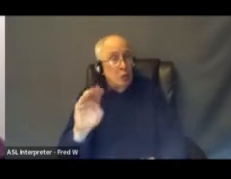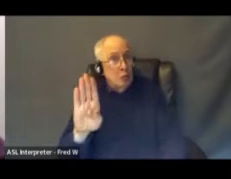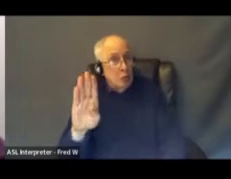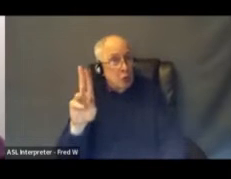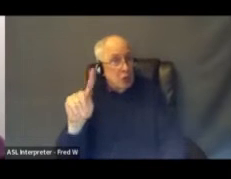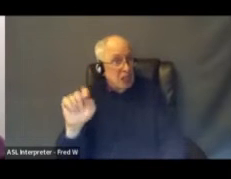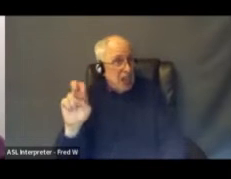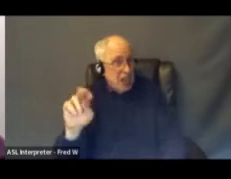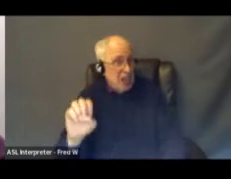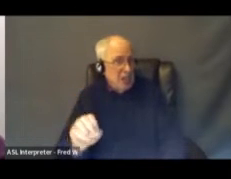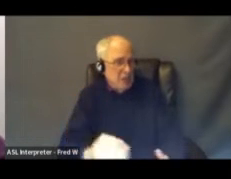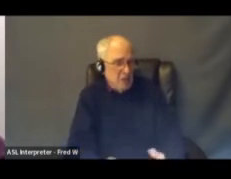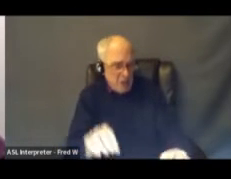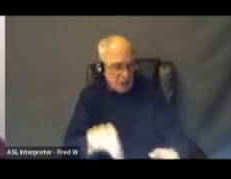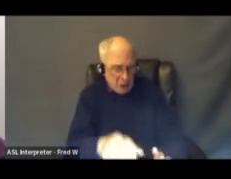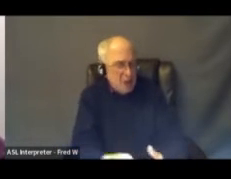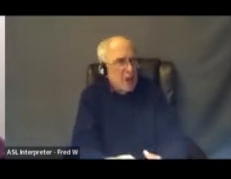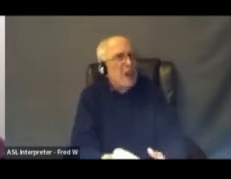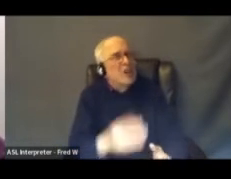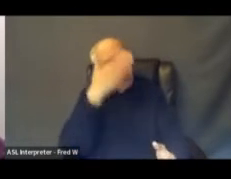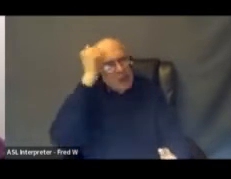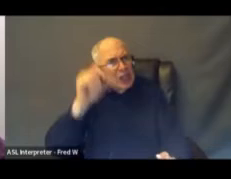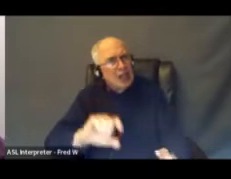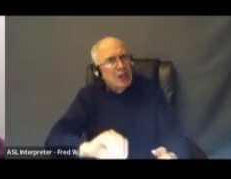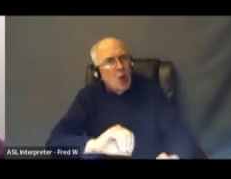Really think about what is this humans experience and what type